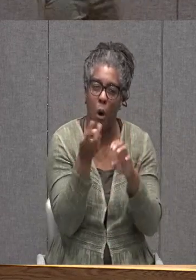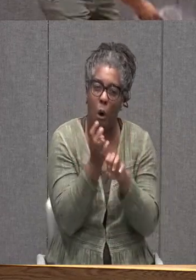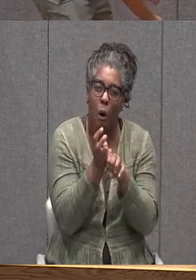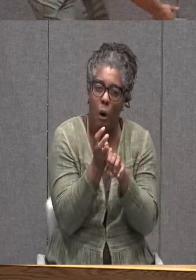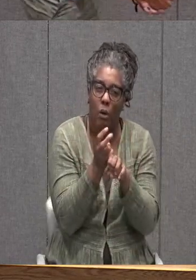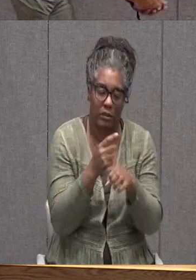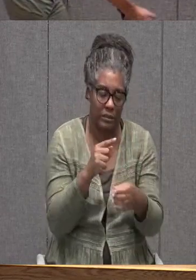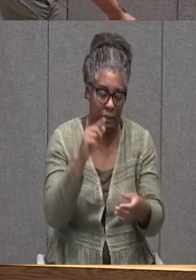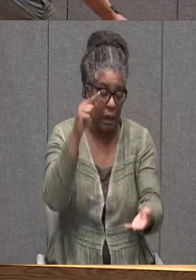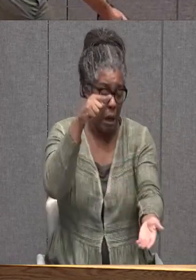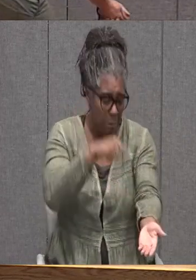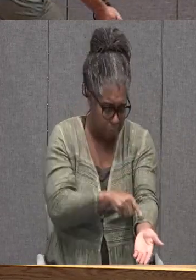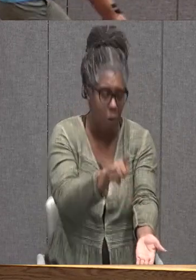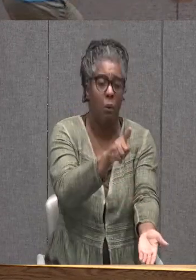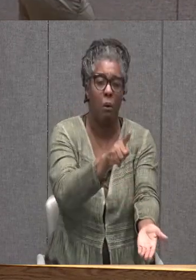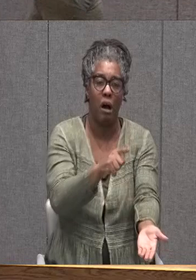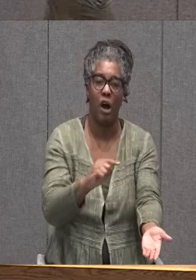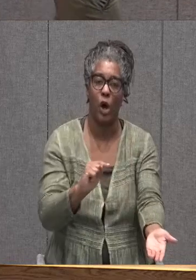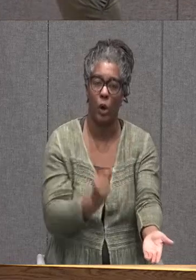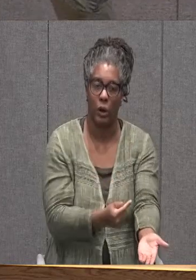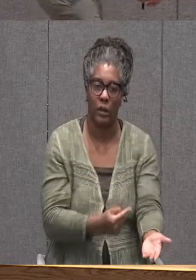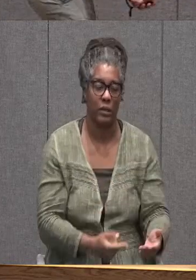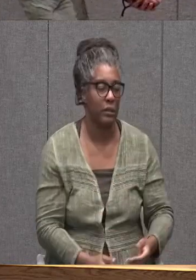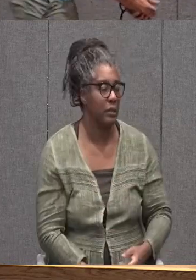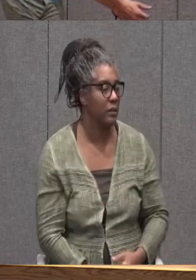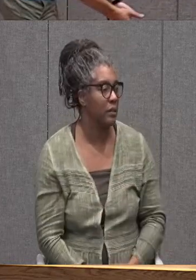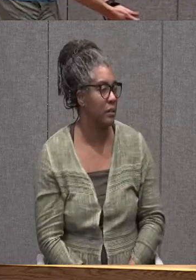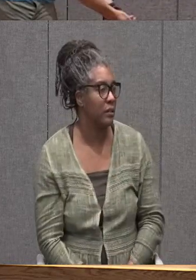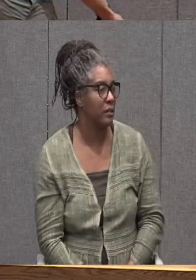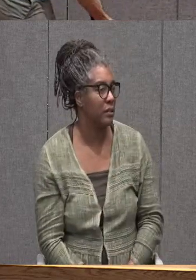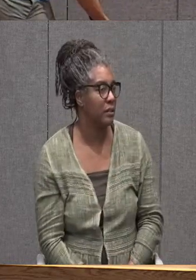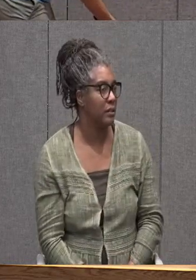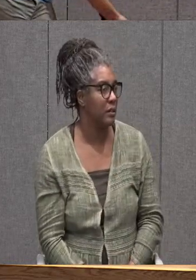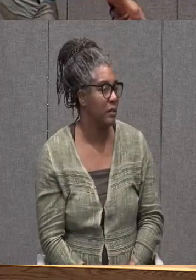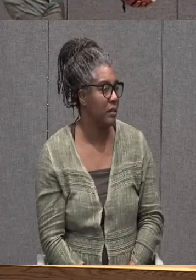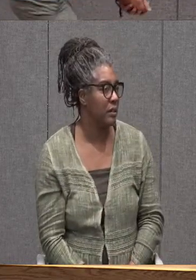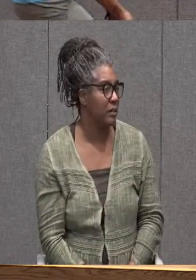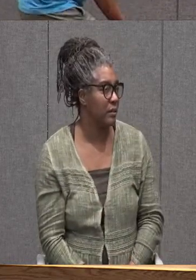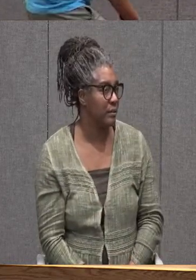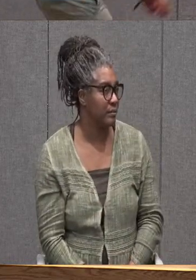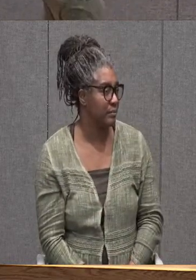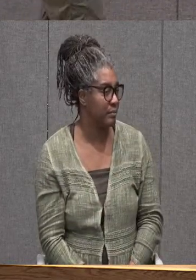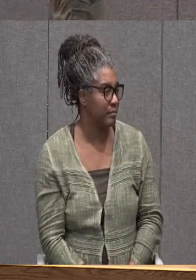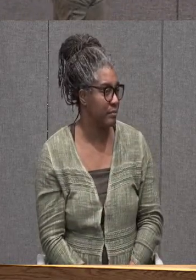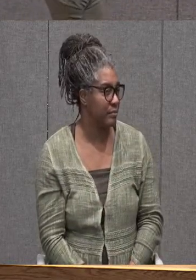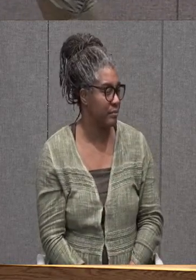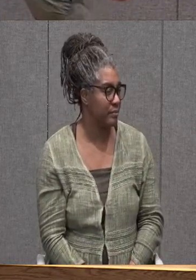(plastic rustling) (plastic popping) (in foreign language)